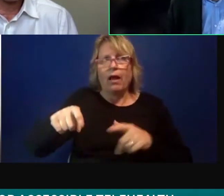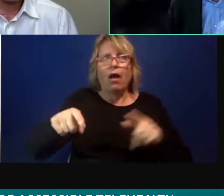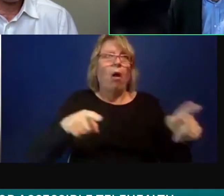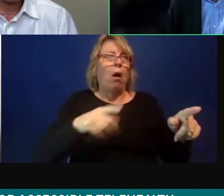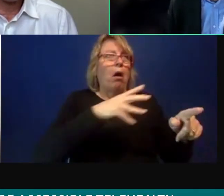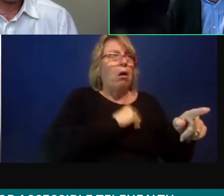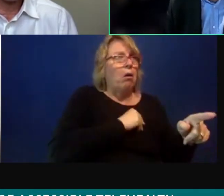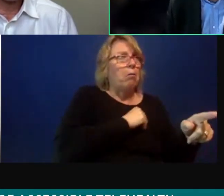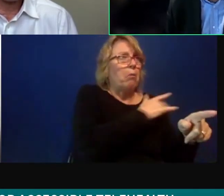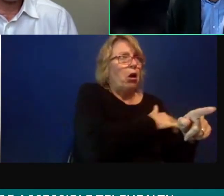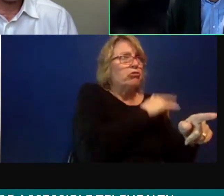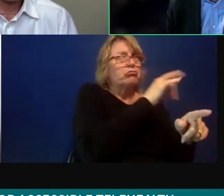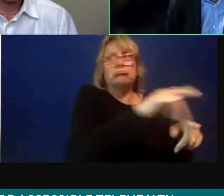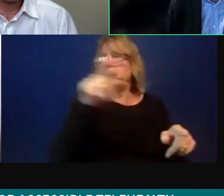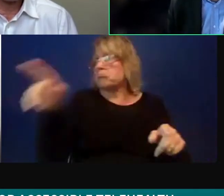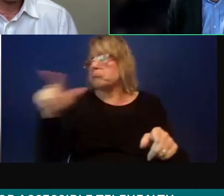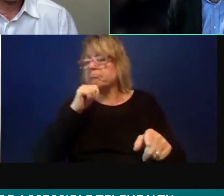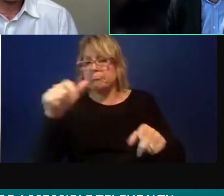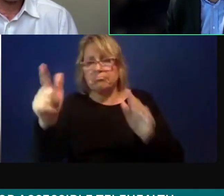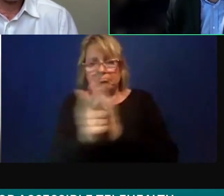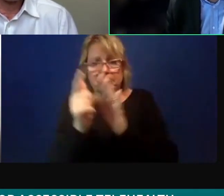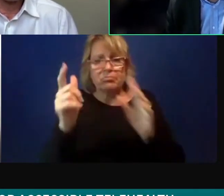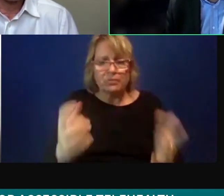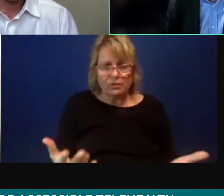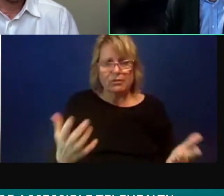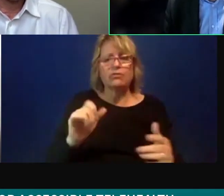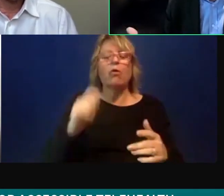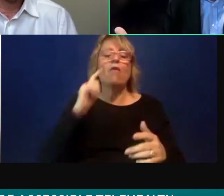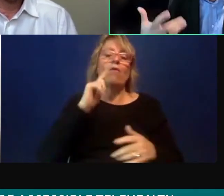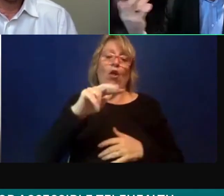So I think what happens is, for a lot of the third-party developers, and all of us depend